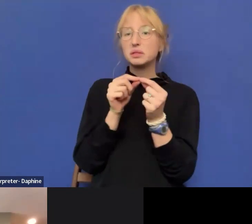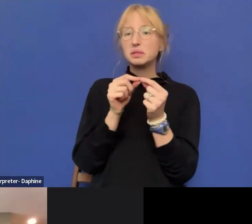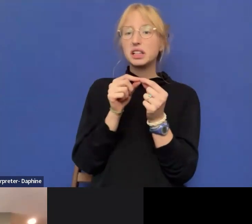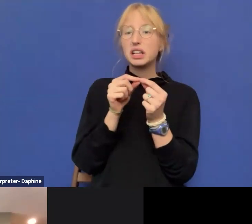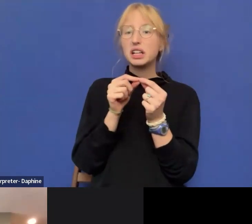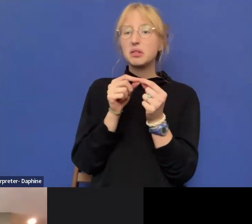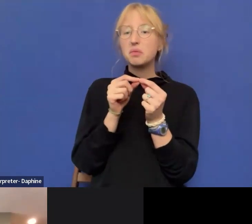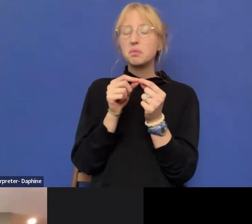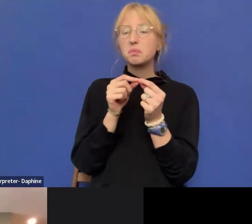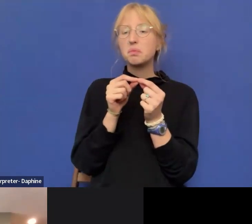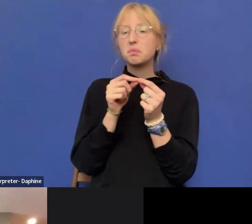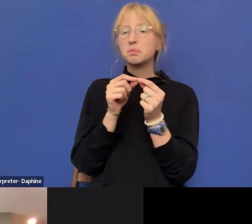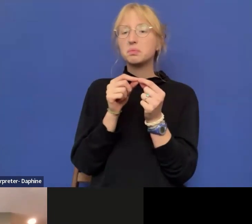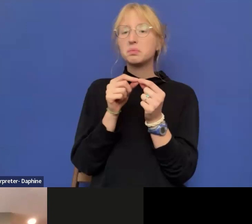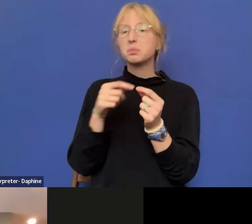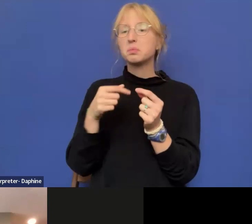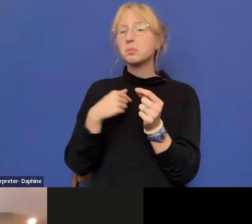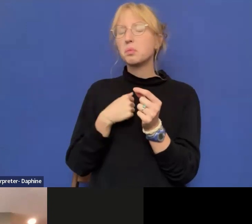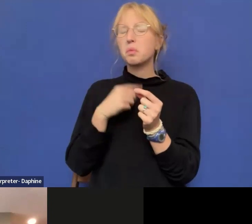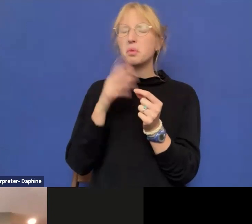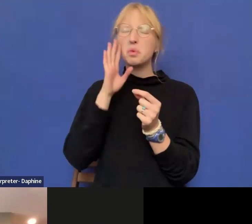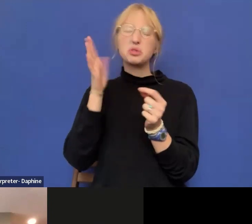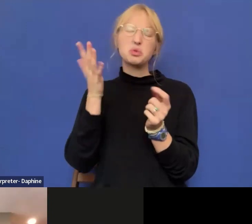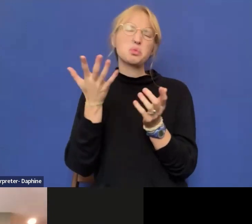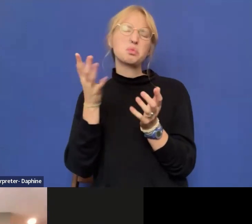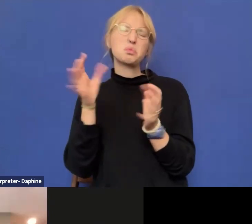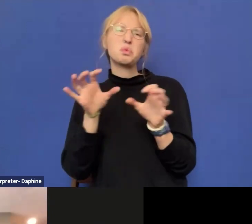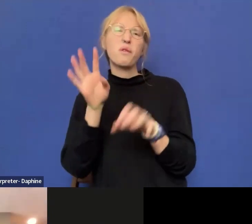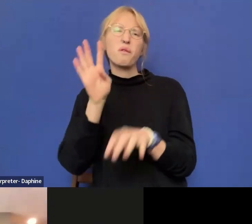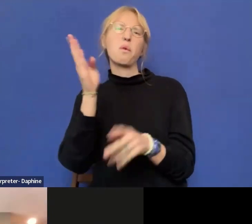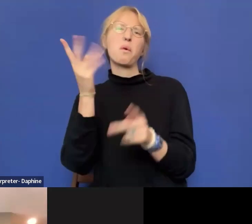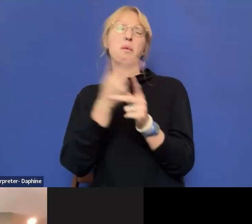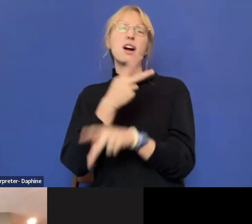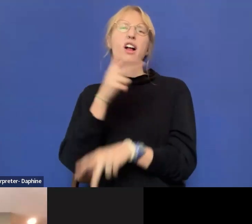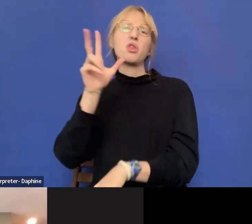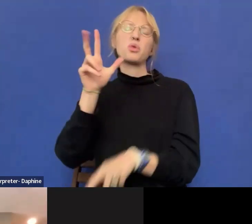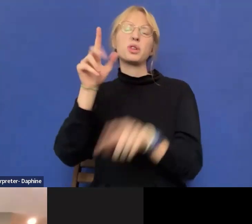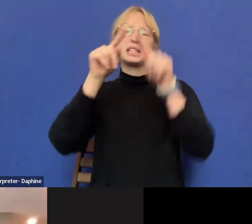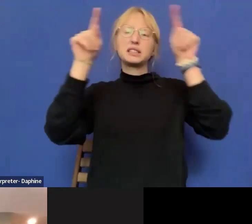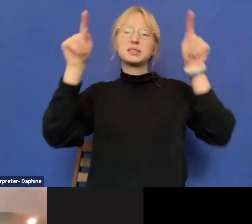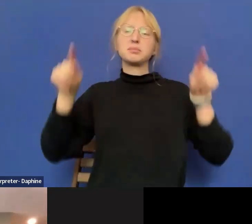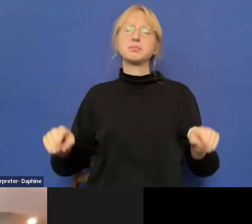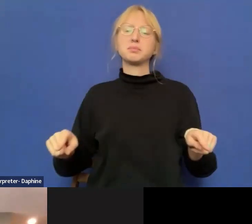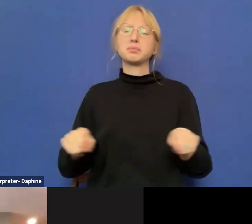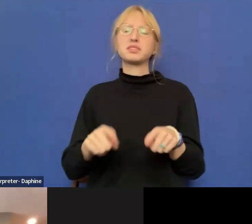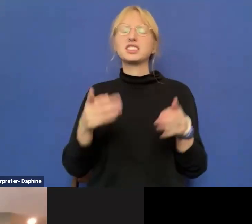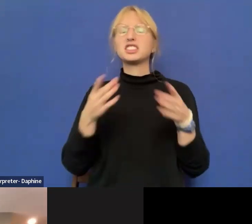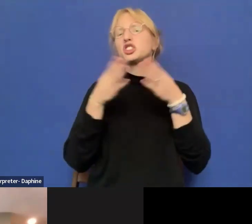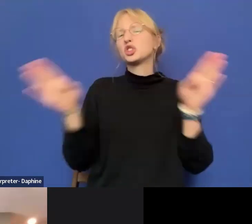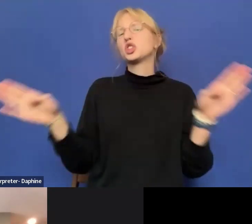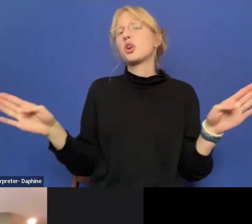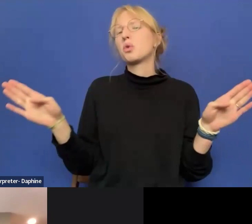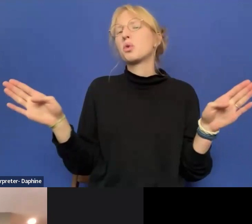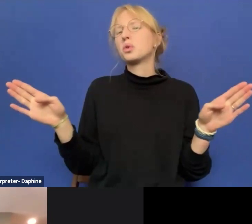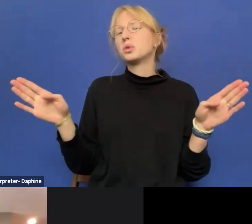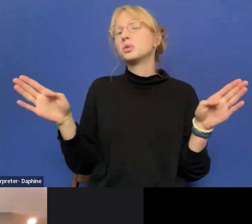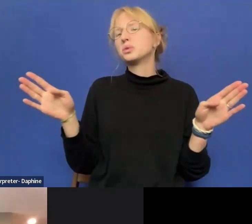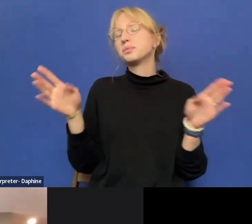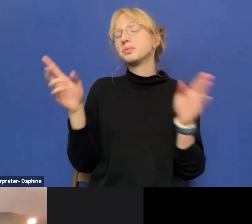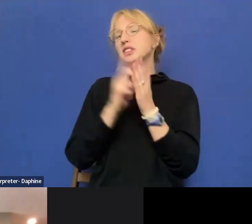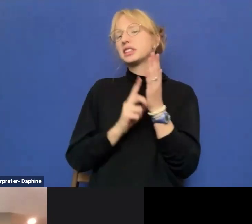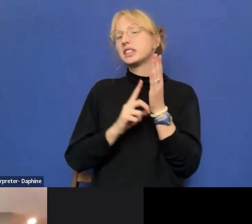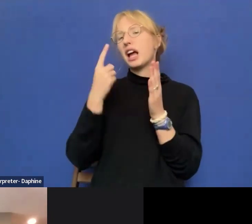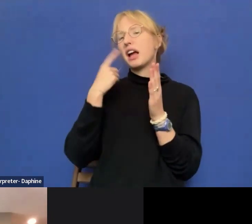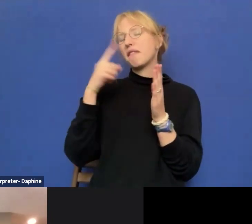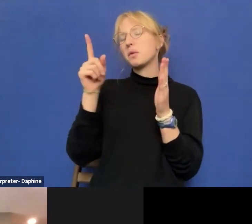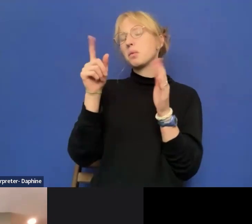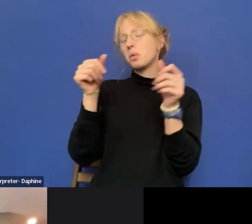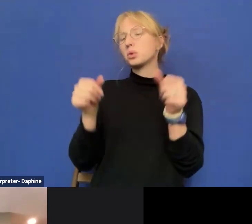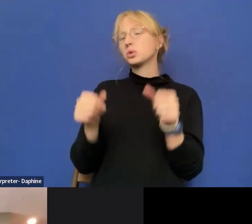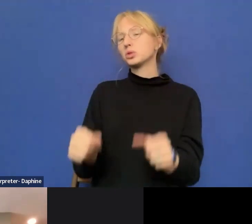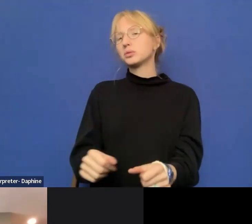four by three as a general design for the poster. >>Tara King: And thank you